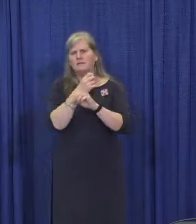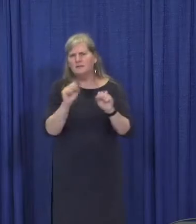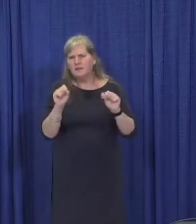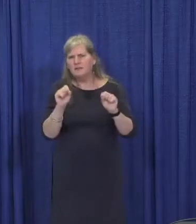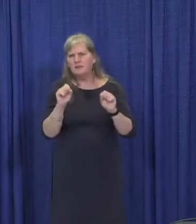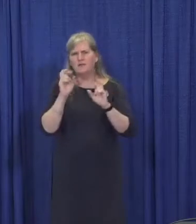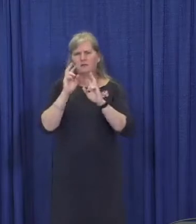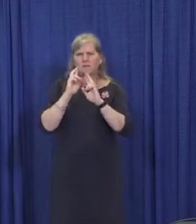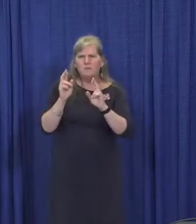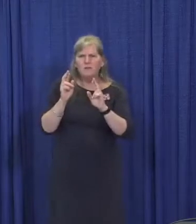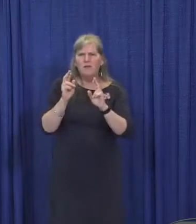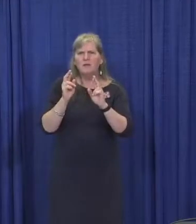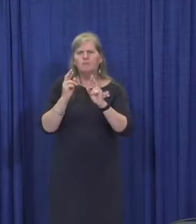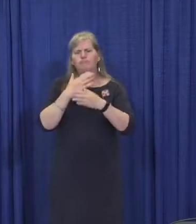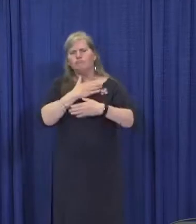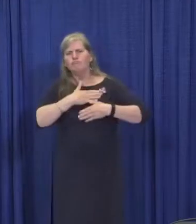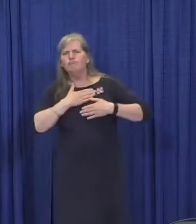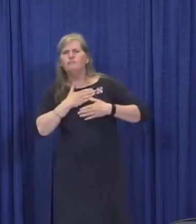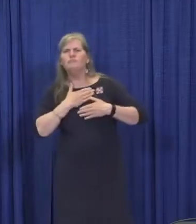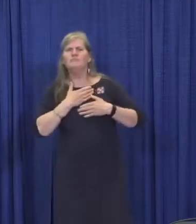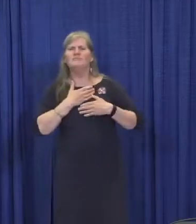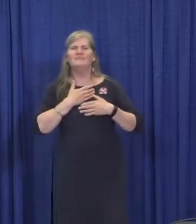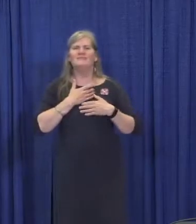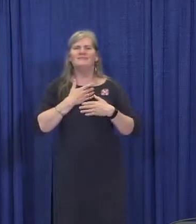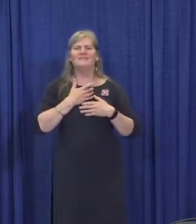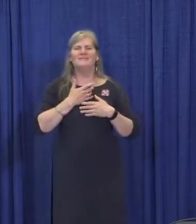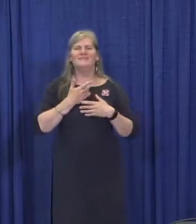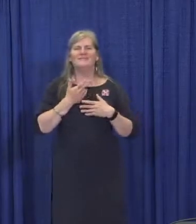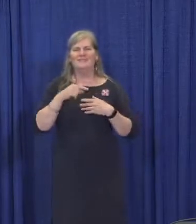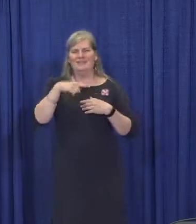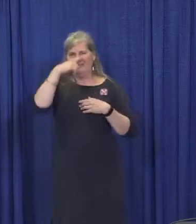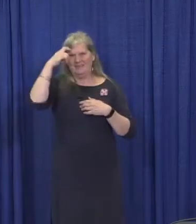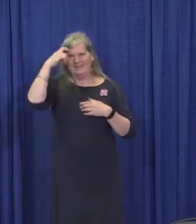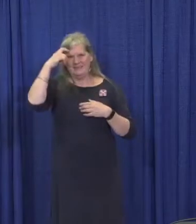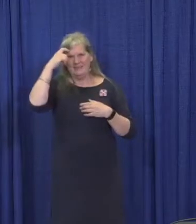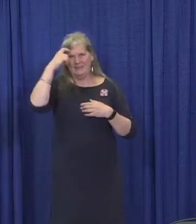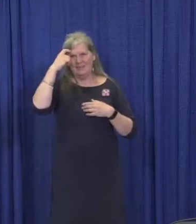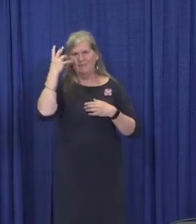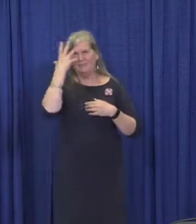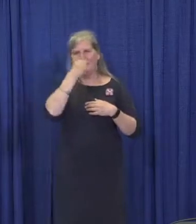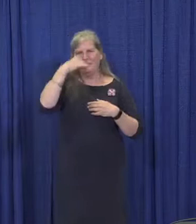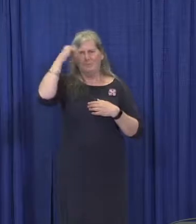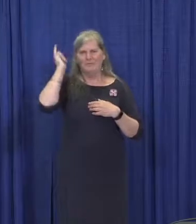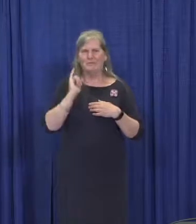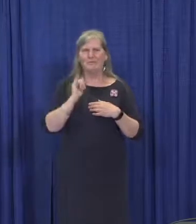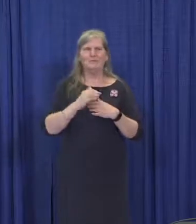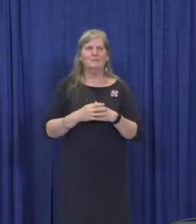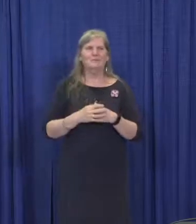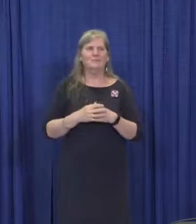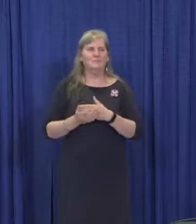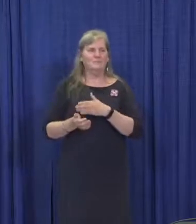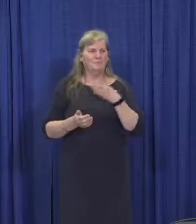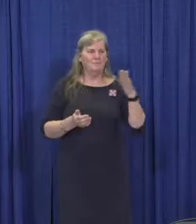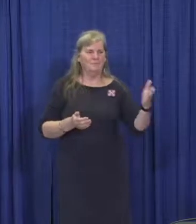do it safely and get out there and enjoy this amazing summer.